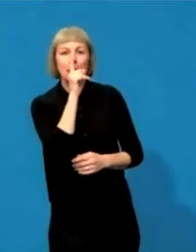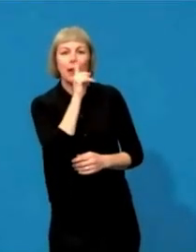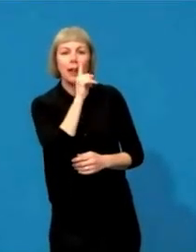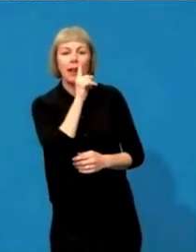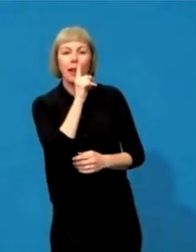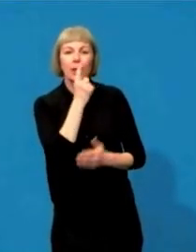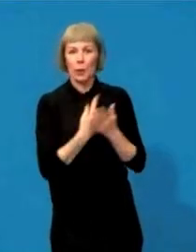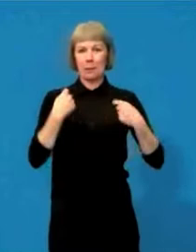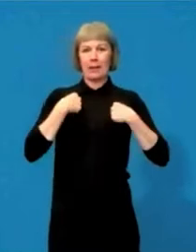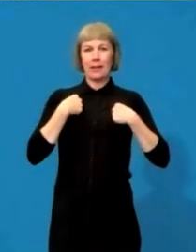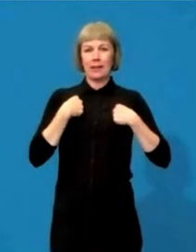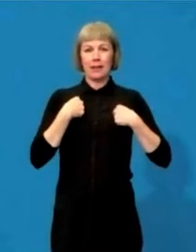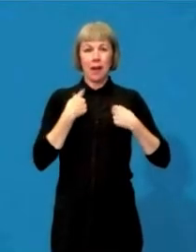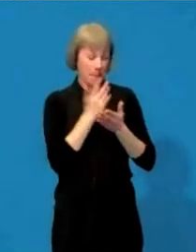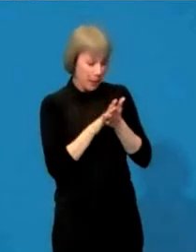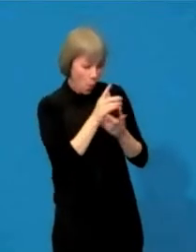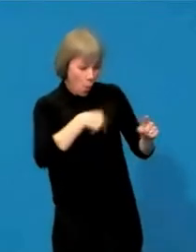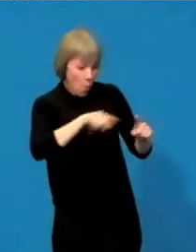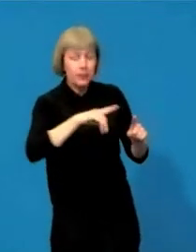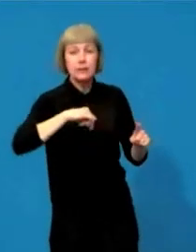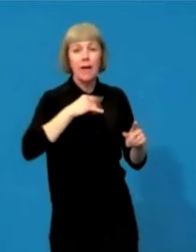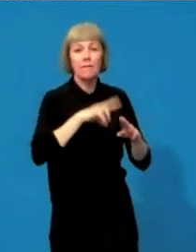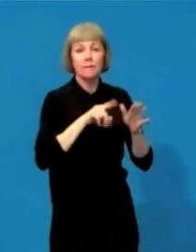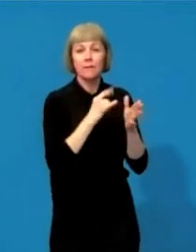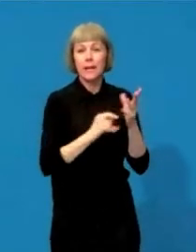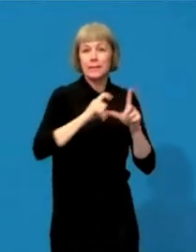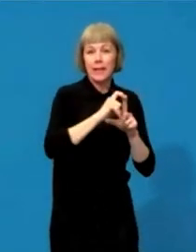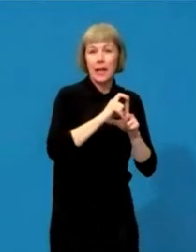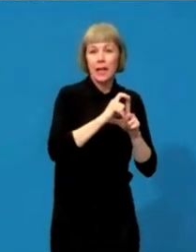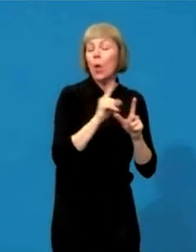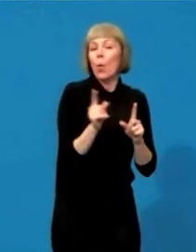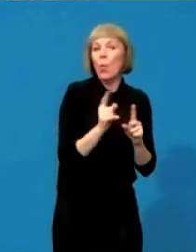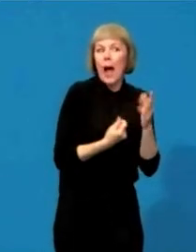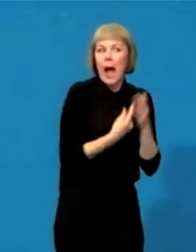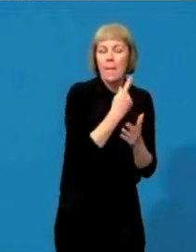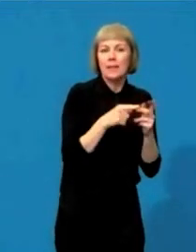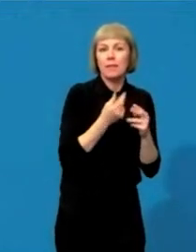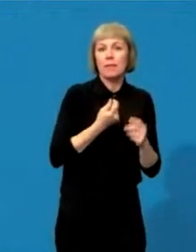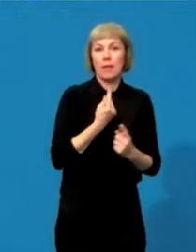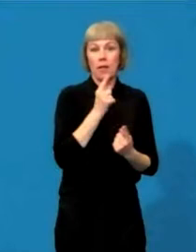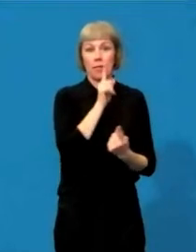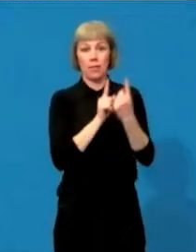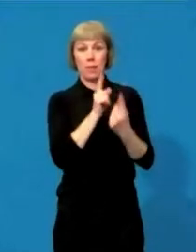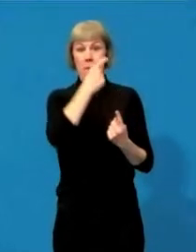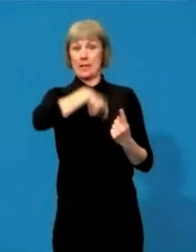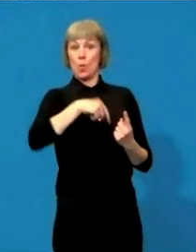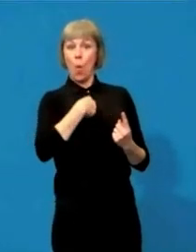are all kids with special needs, what happens to them once the mentor or the person who is attached to them isn't available?